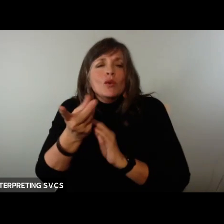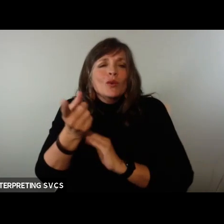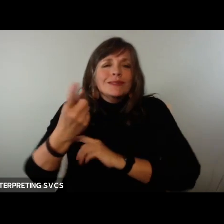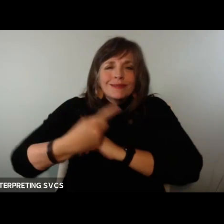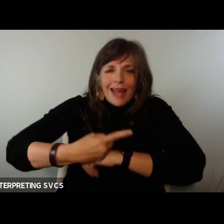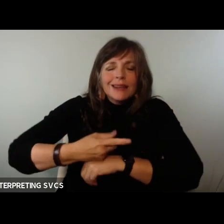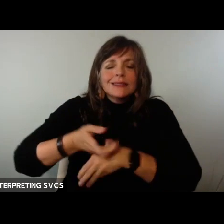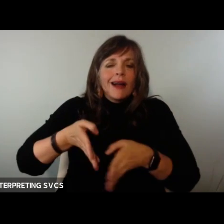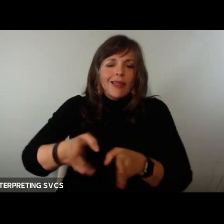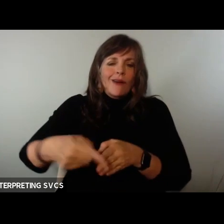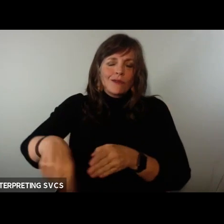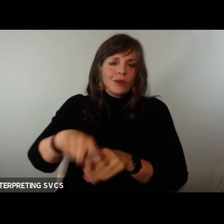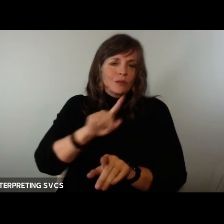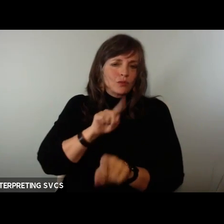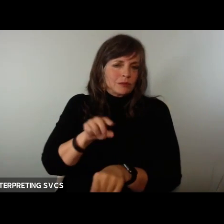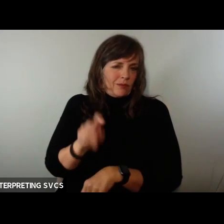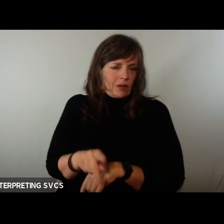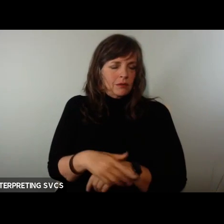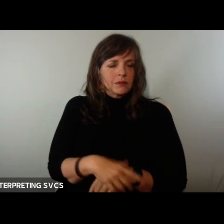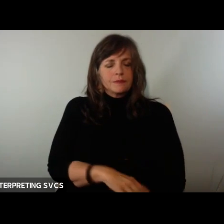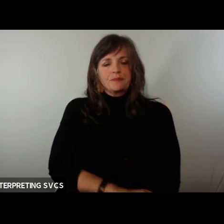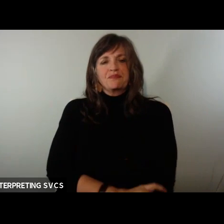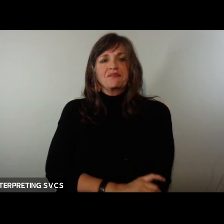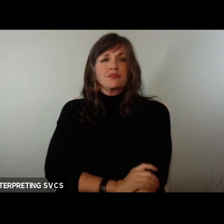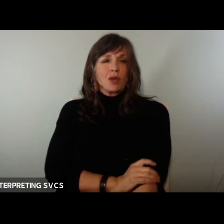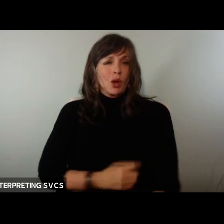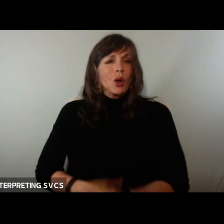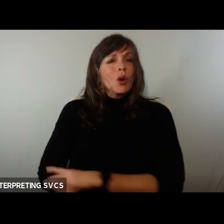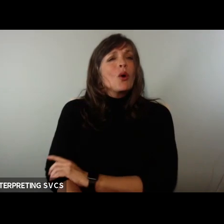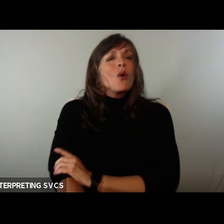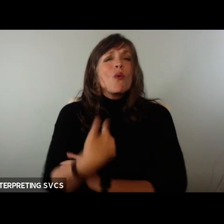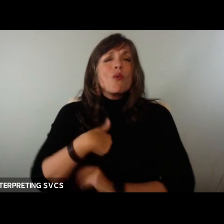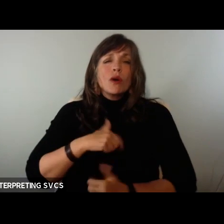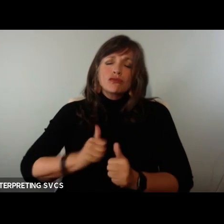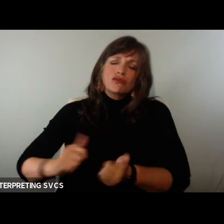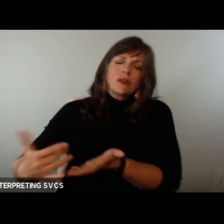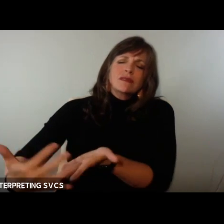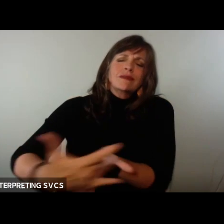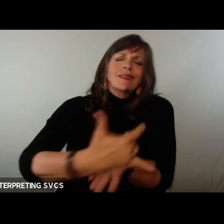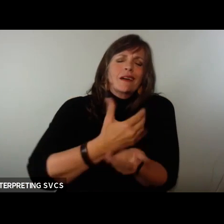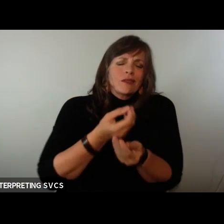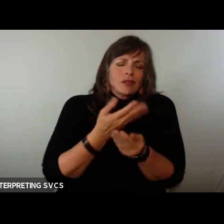and geographically specific information on our site and share it as quickly as we can.